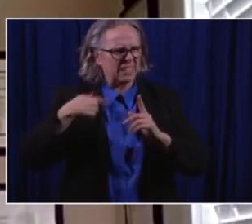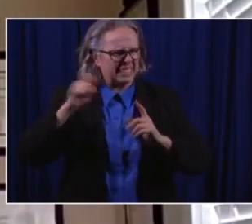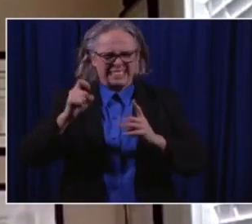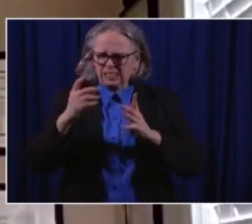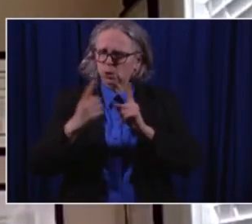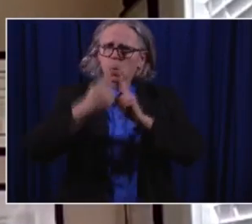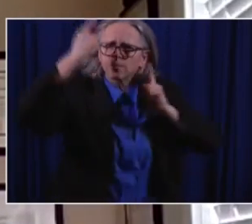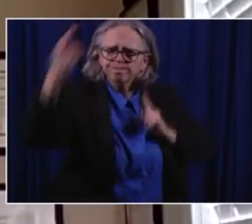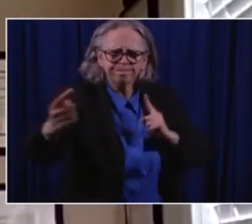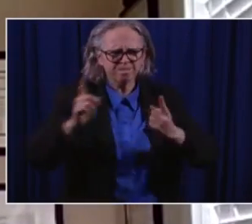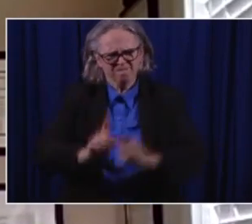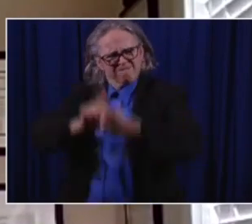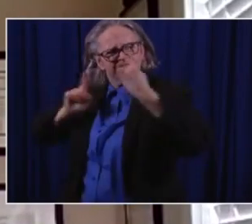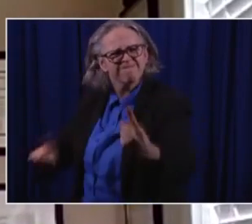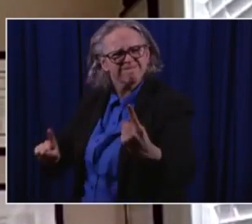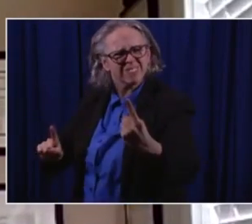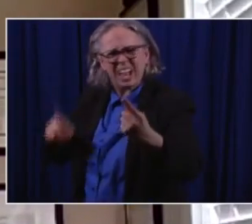you we're near each other.